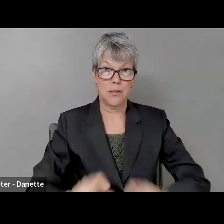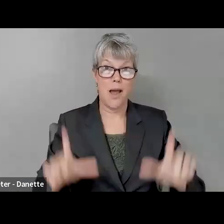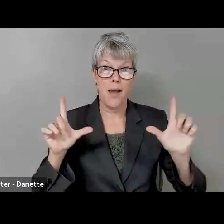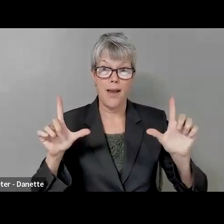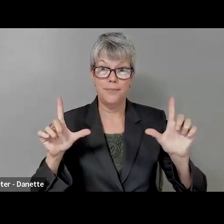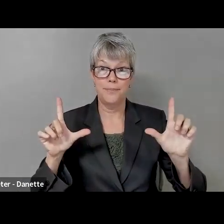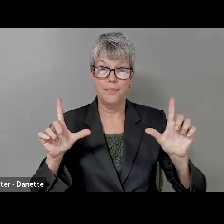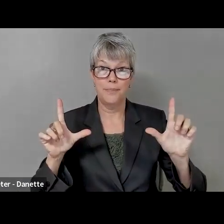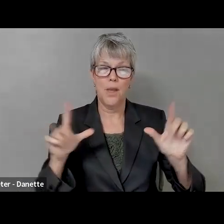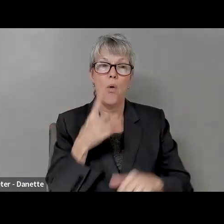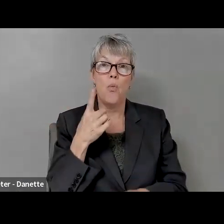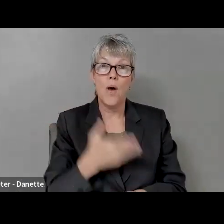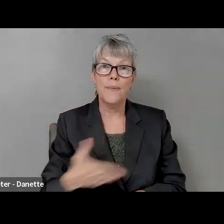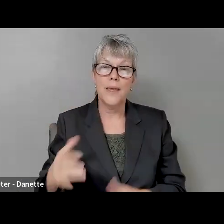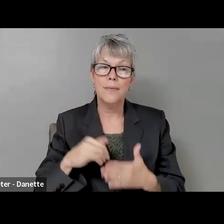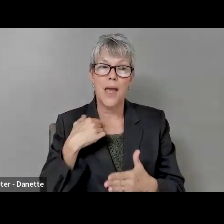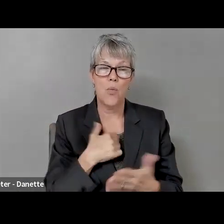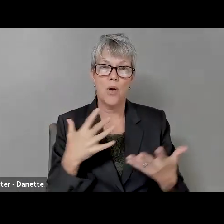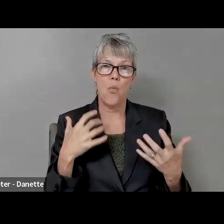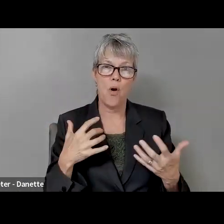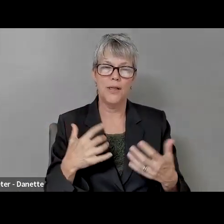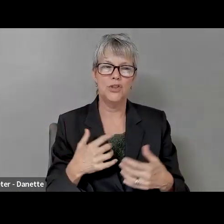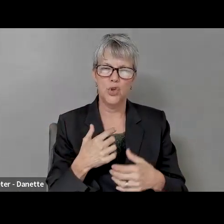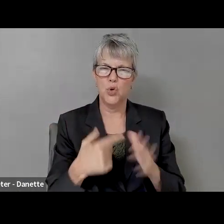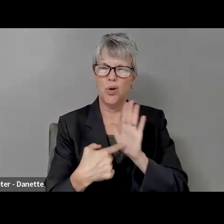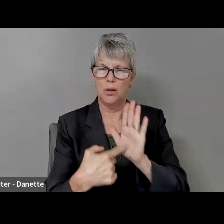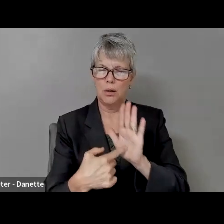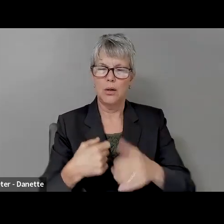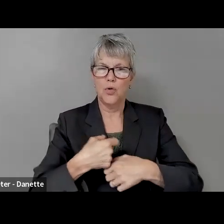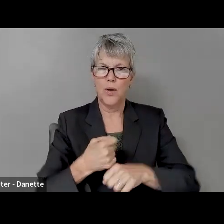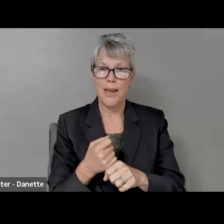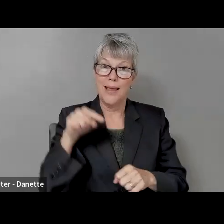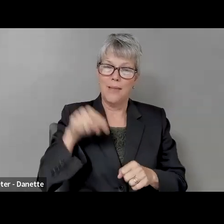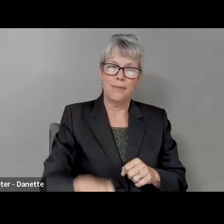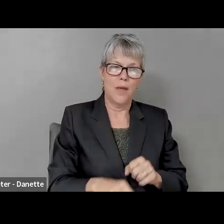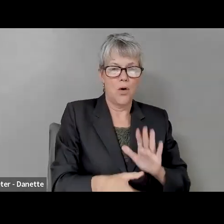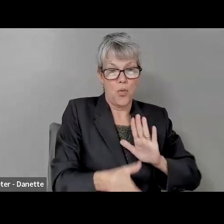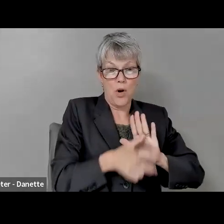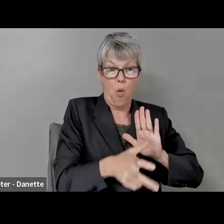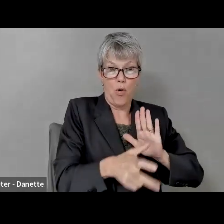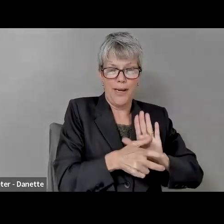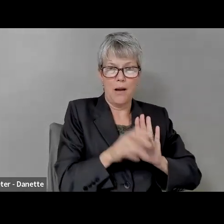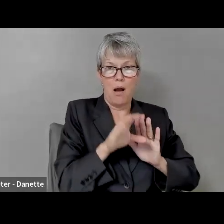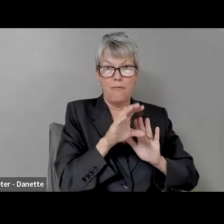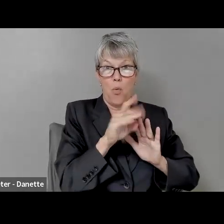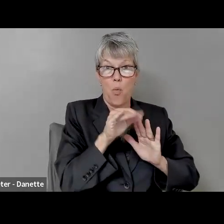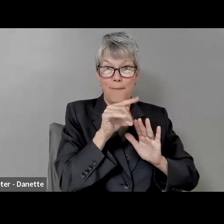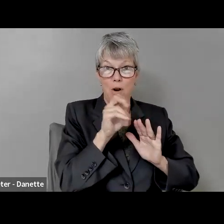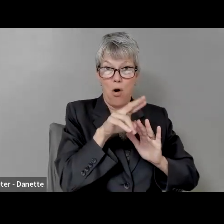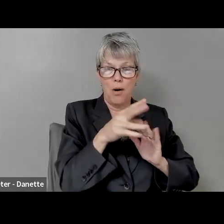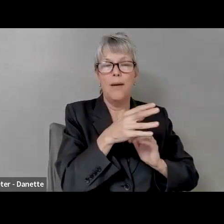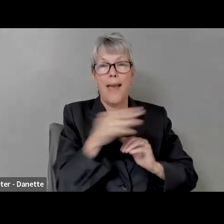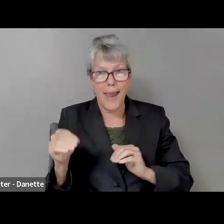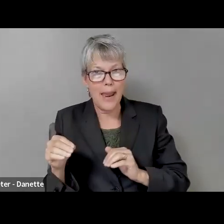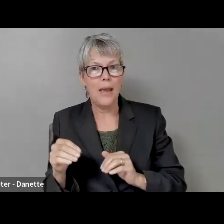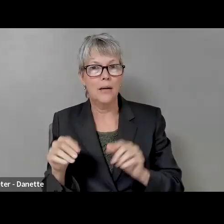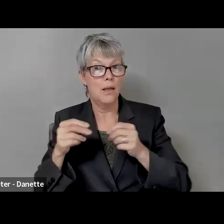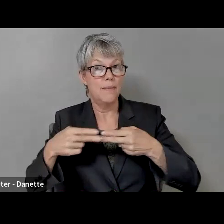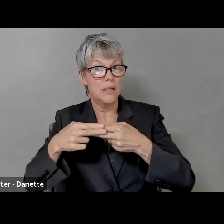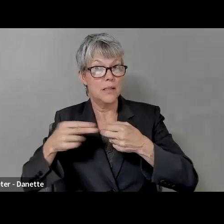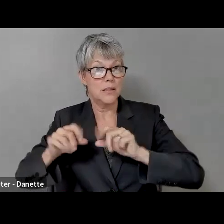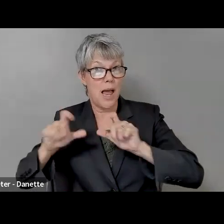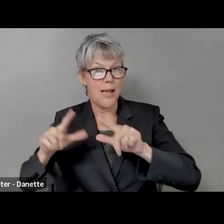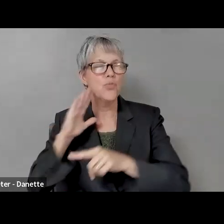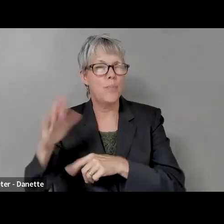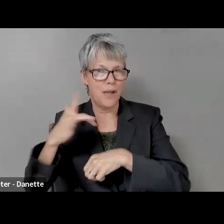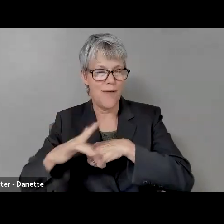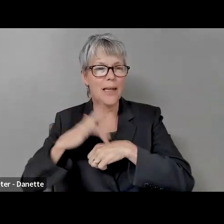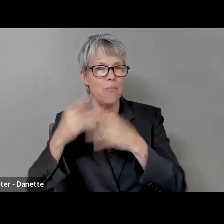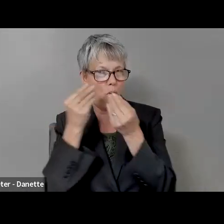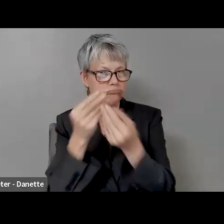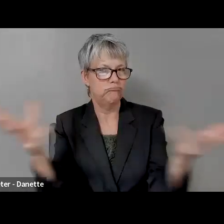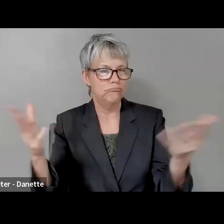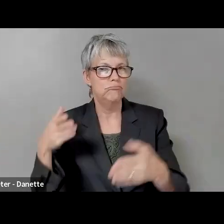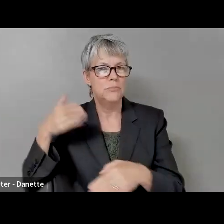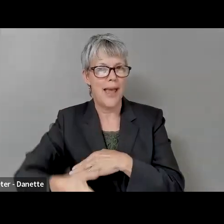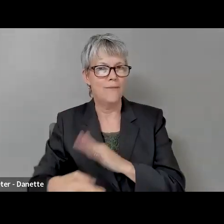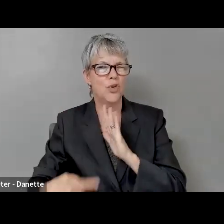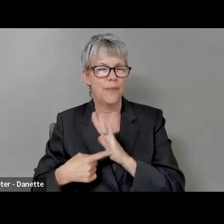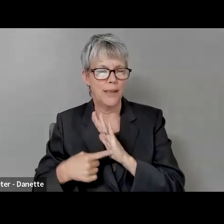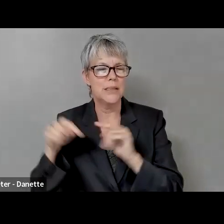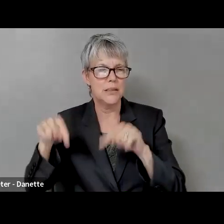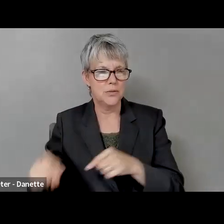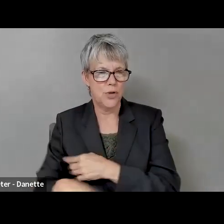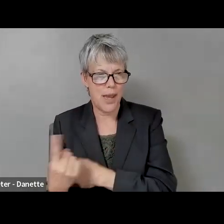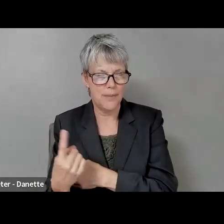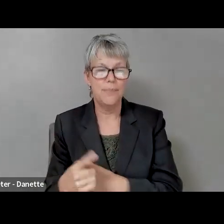Kelly Crosbie (she/her): one of the things that we wanted to create for you. And remember the reporting of this Webinar, as well as the slides, will be available after on our website, and one of the things we wanted to leave you with was resources. So if you go to the next stage,